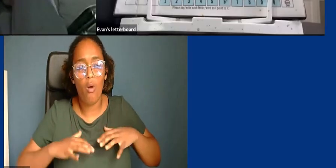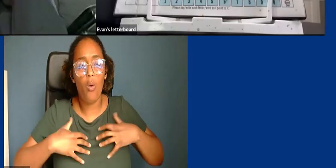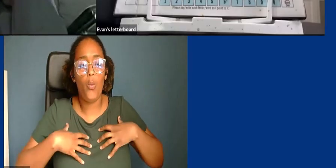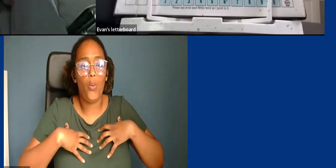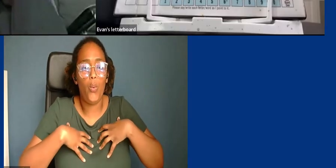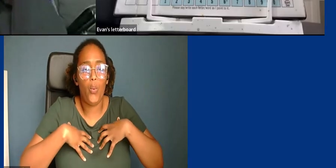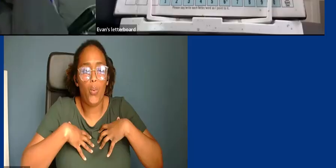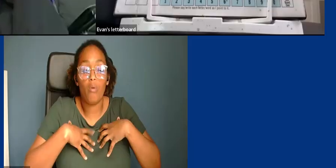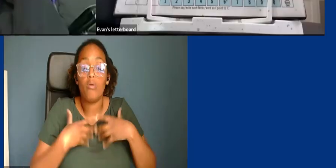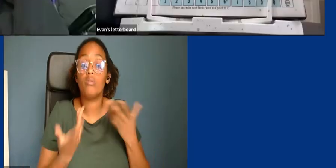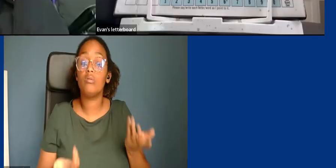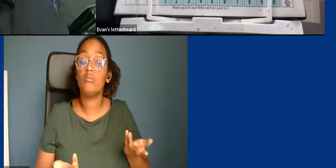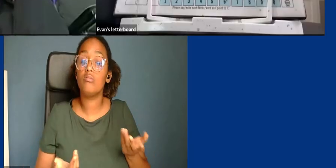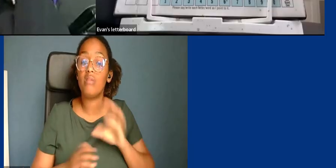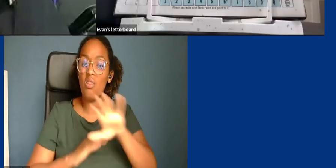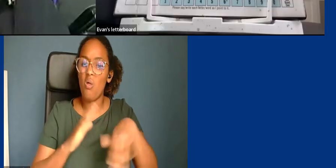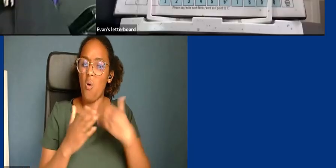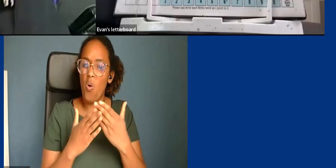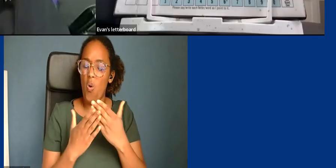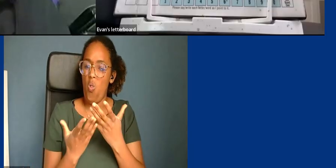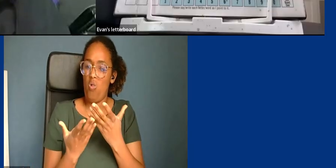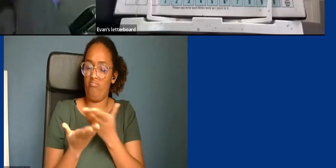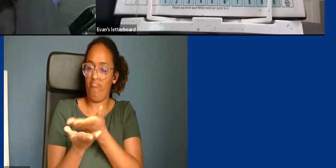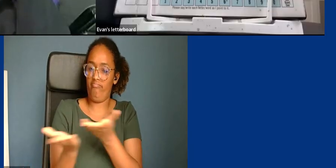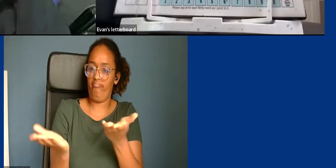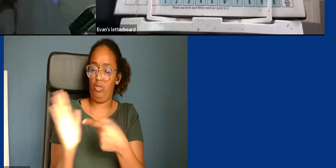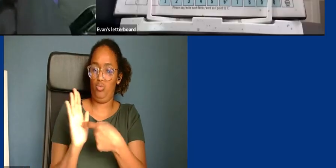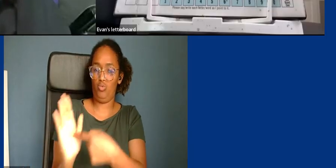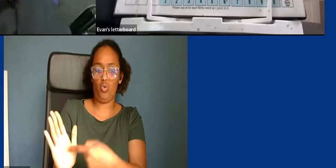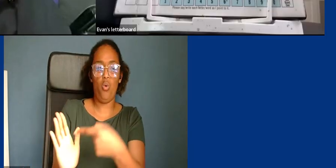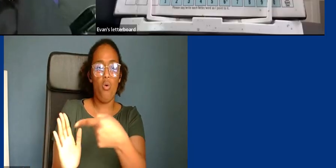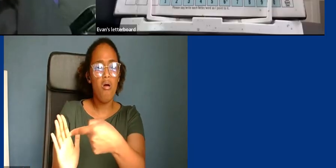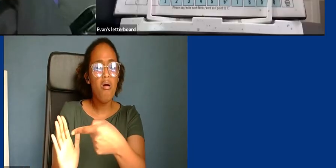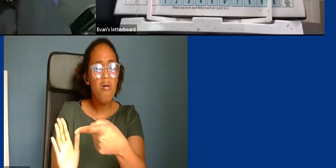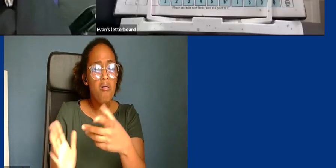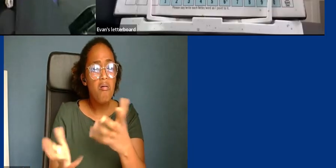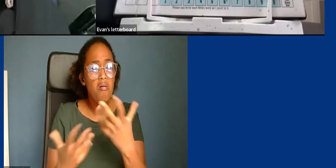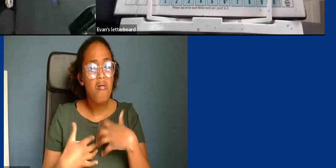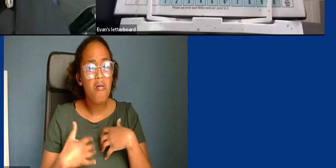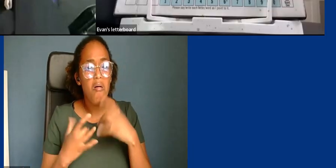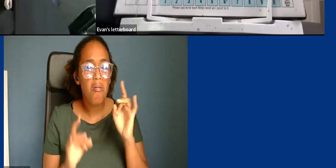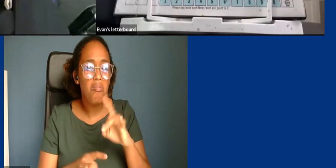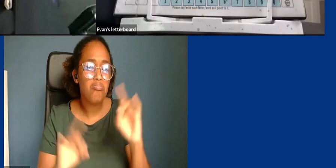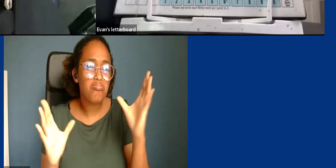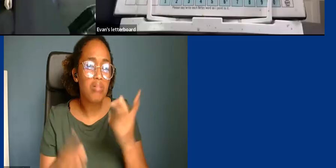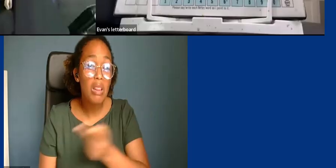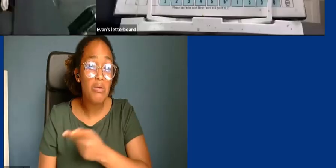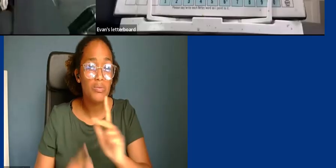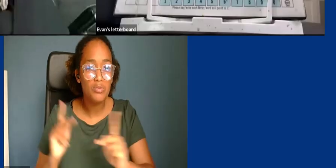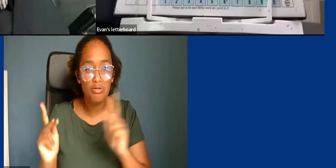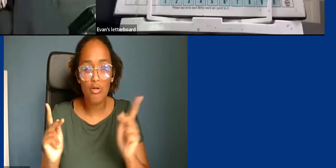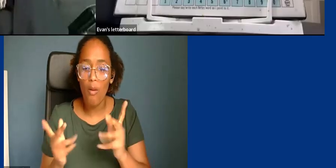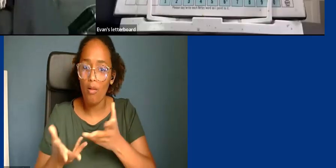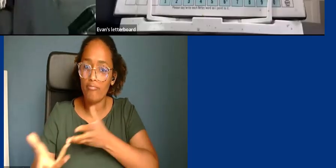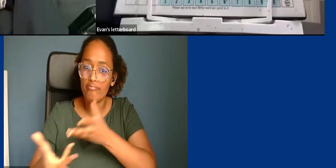isn't it overwhelmingly tragic that these two people are engaging in such a dangerous act?